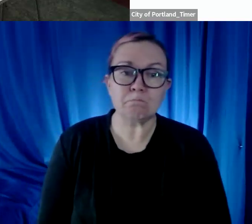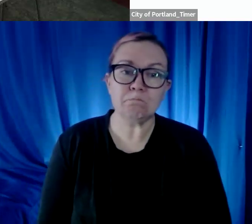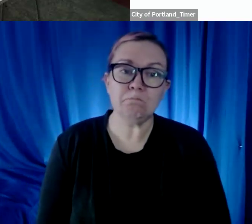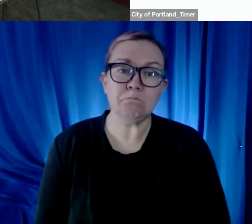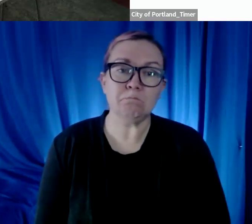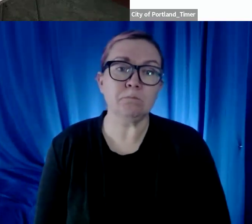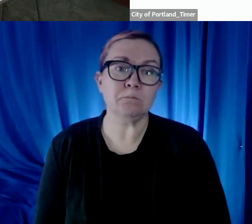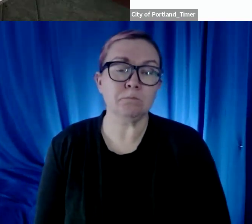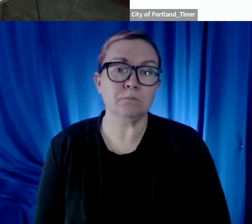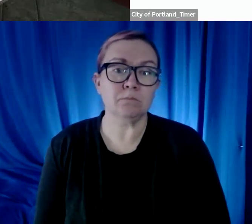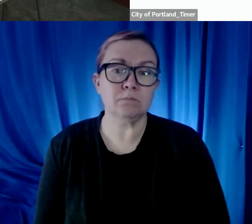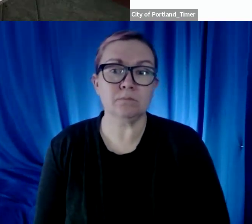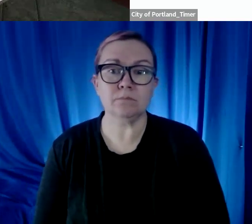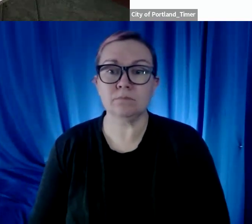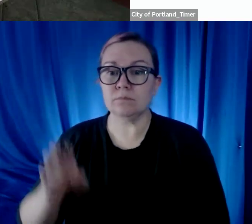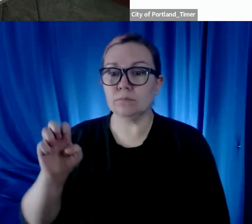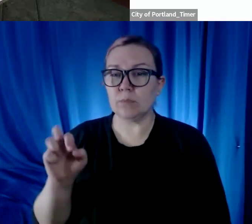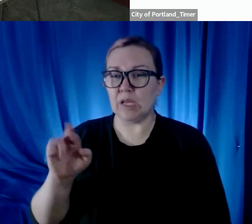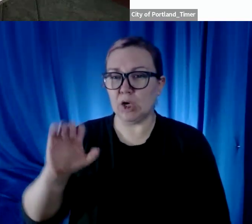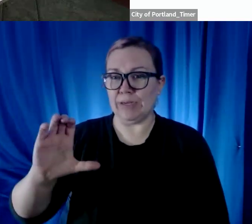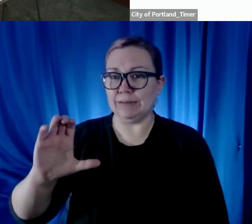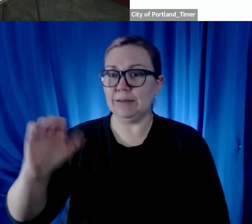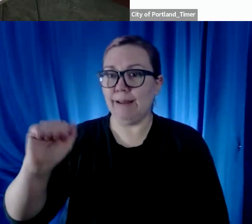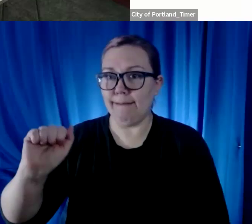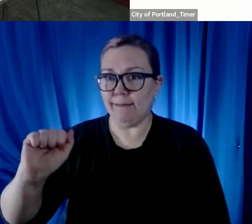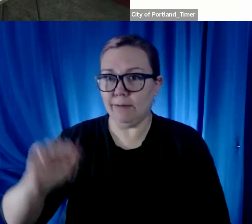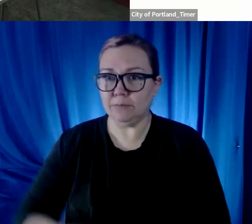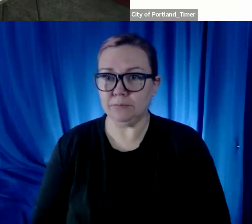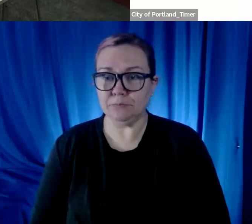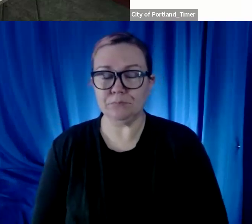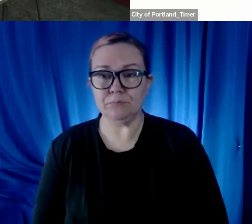And Eric A.